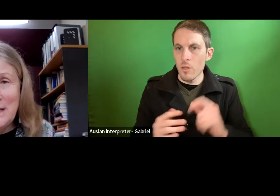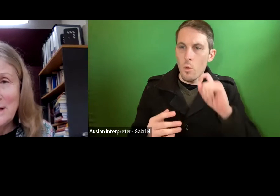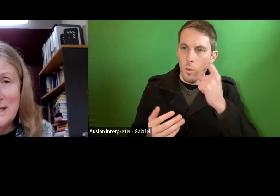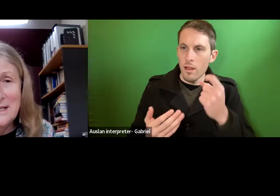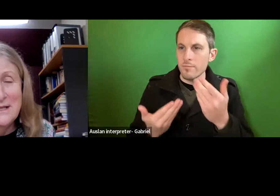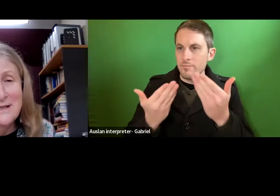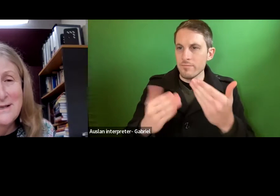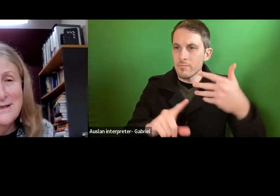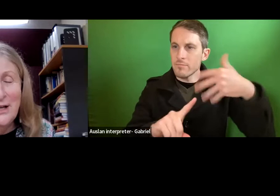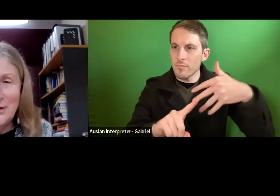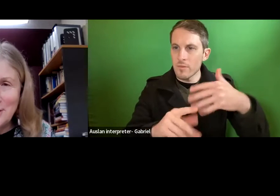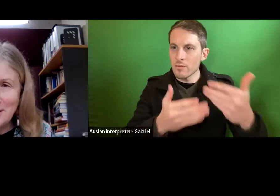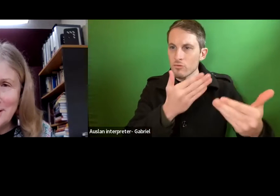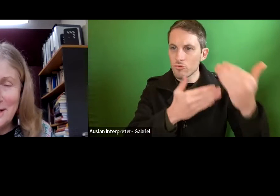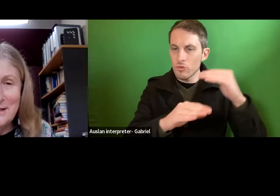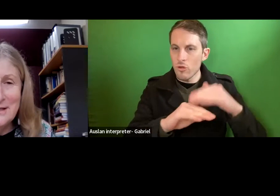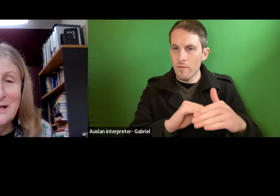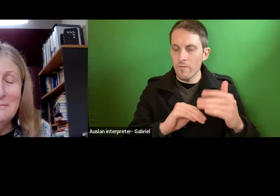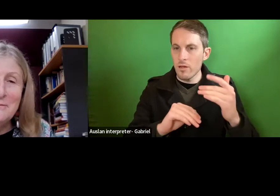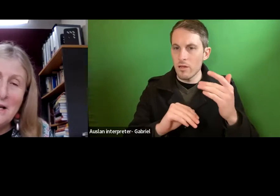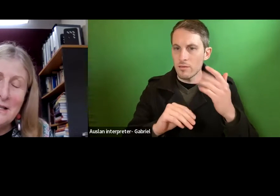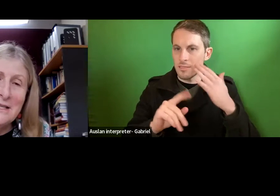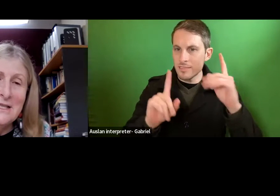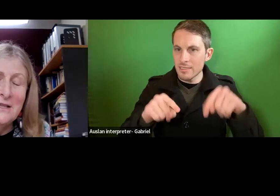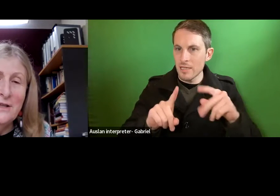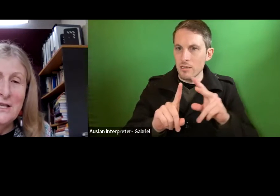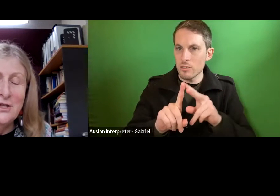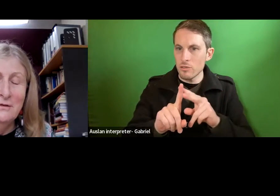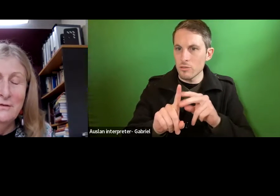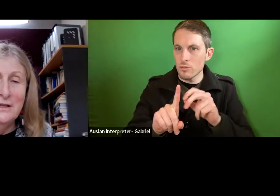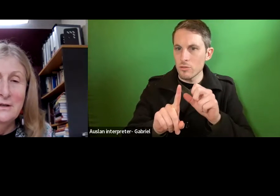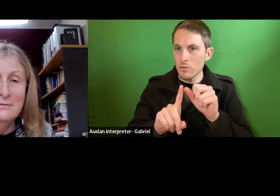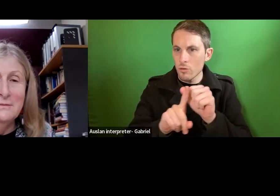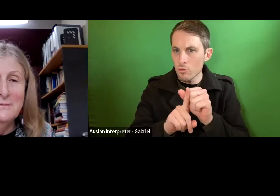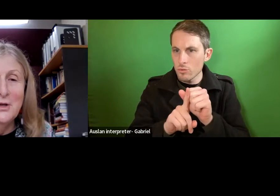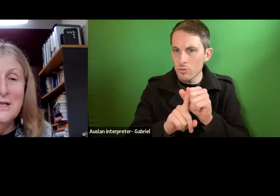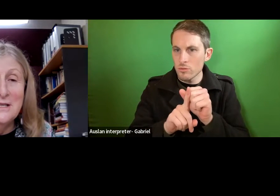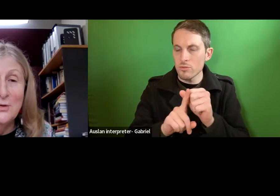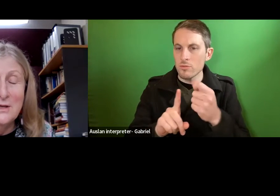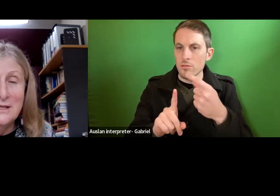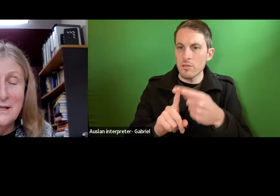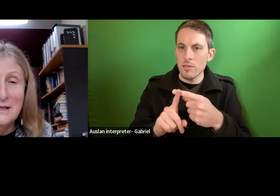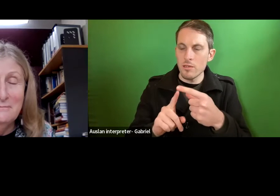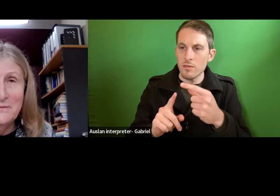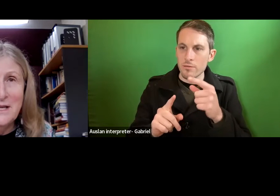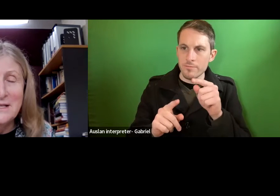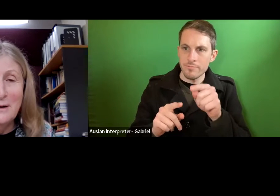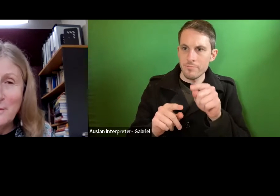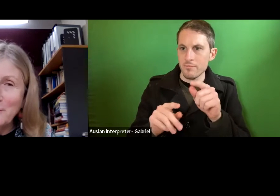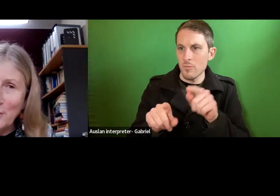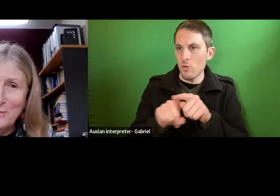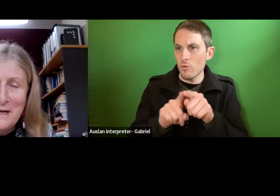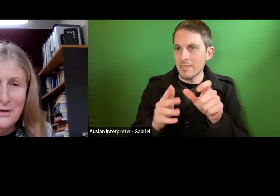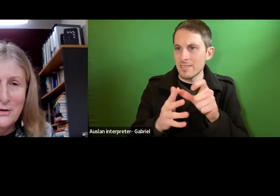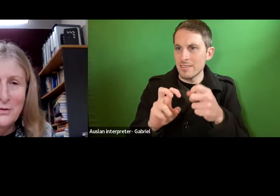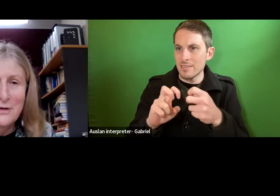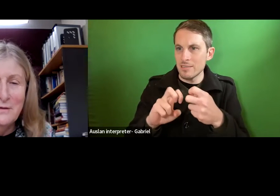where the diagnosis and I guess identification of learning disorders has come from and through the